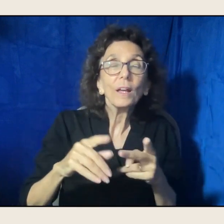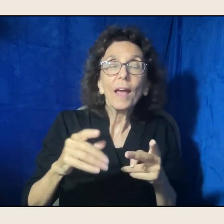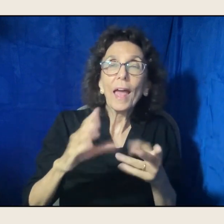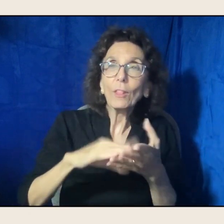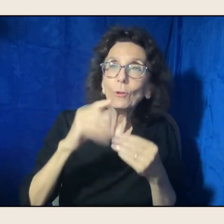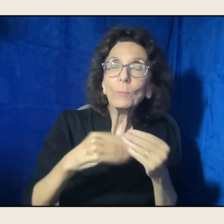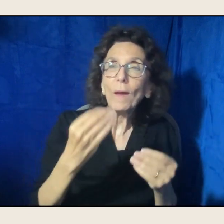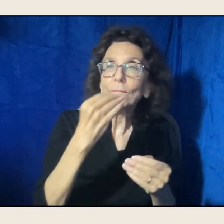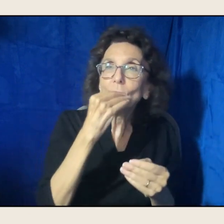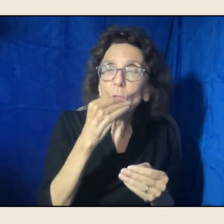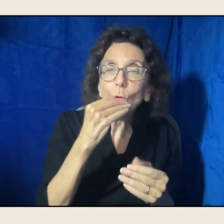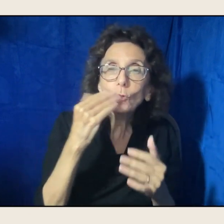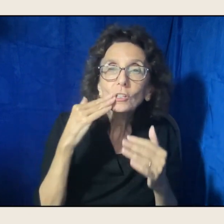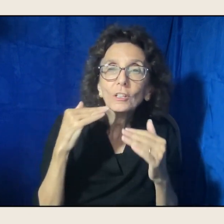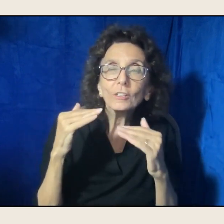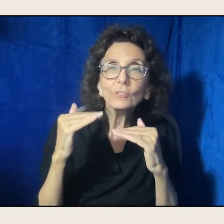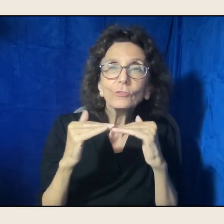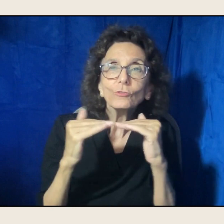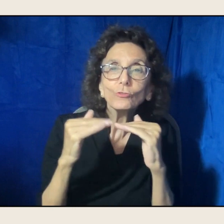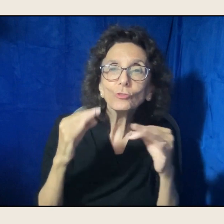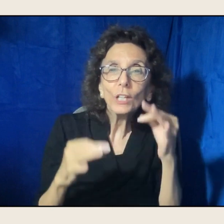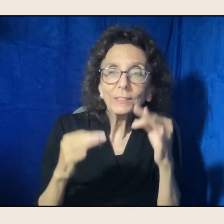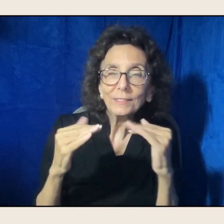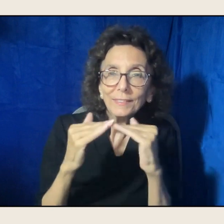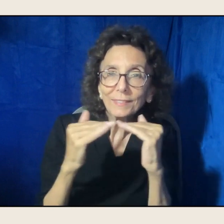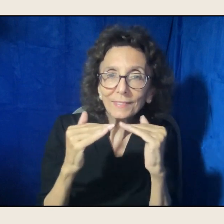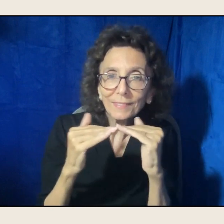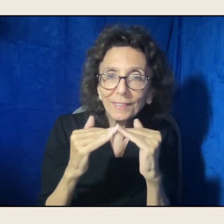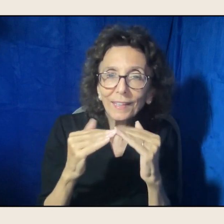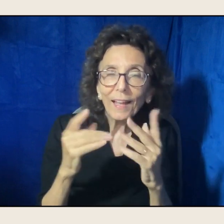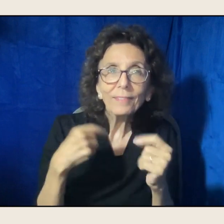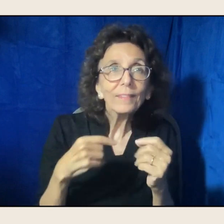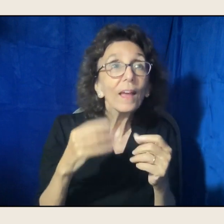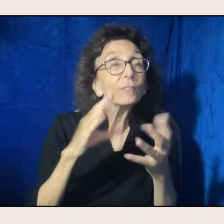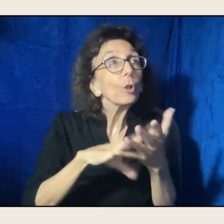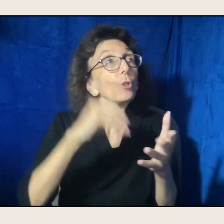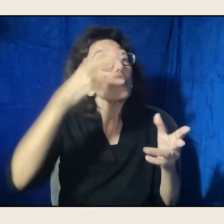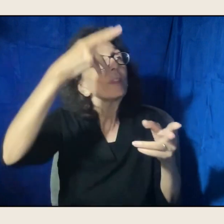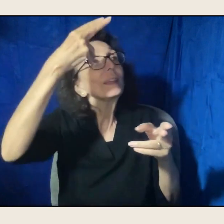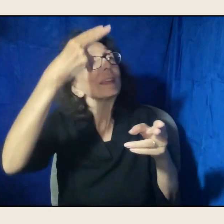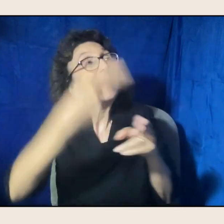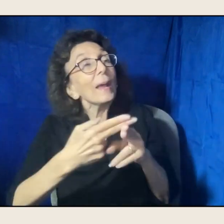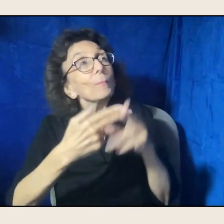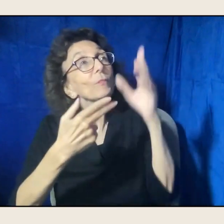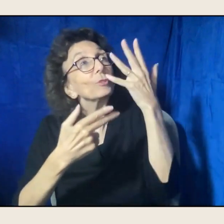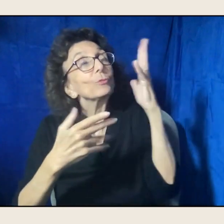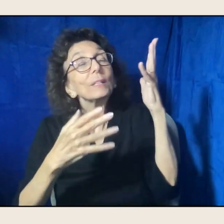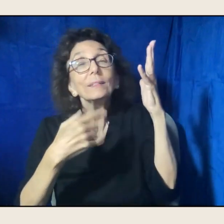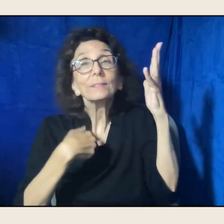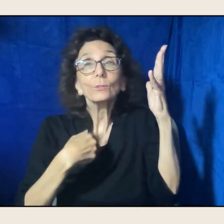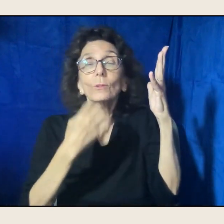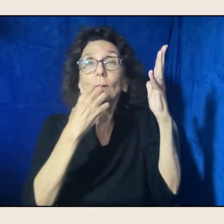in order to care about them and understand the ways that those trees are helping us breathe, and if they were cut down it would be bad for us,